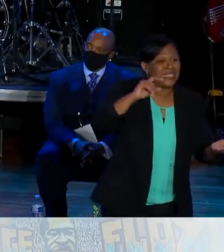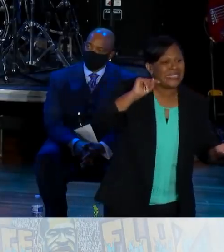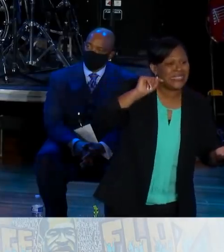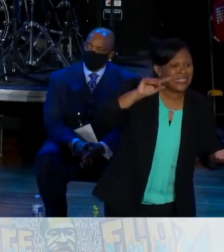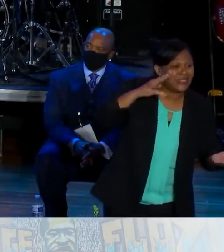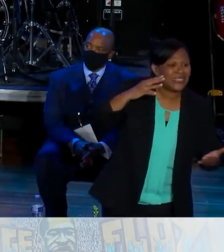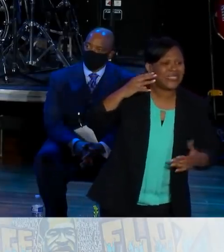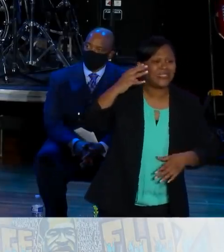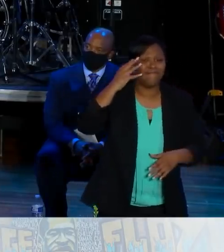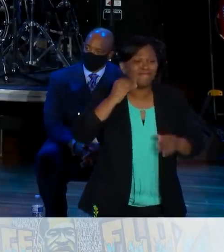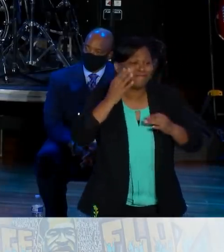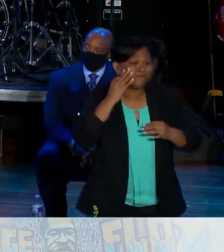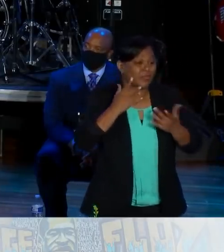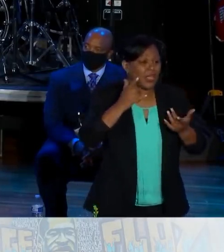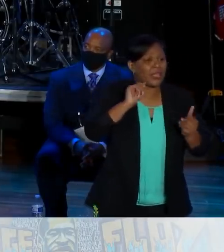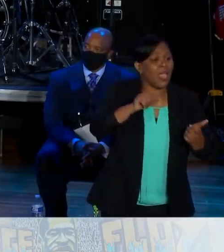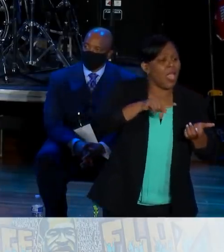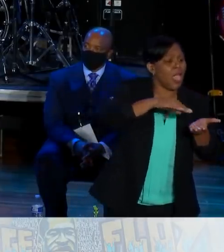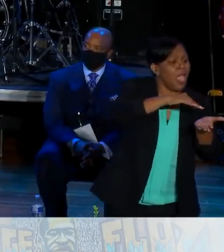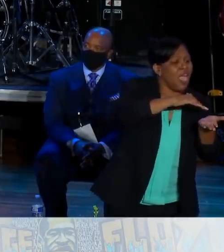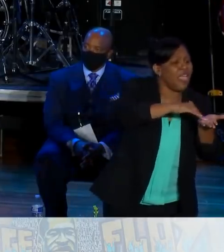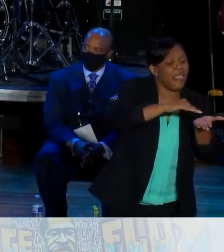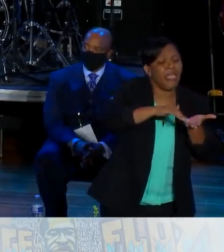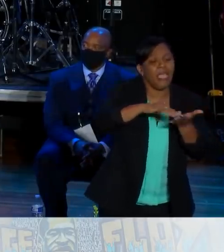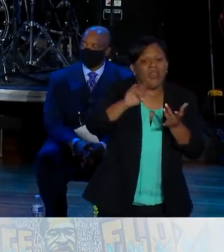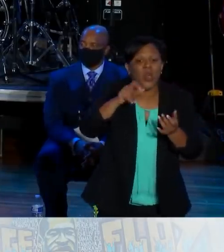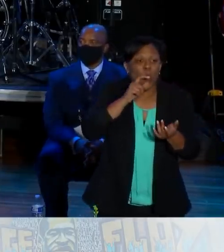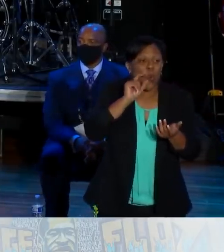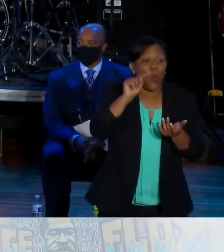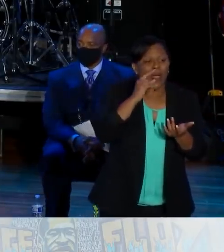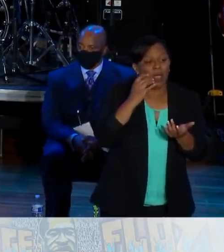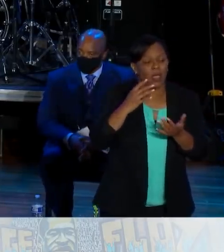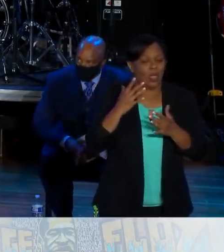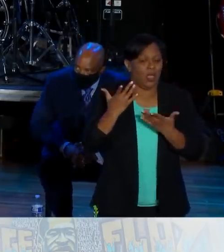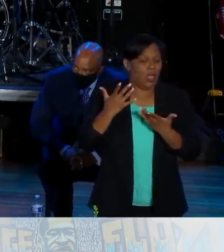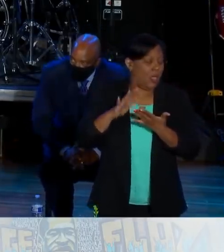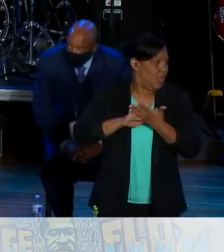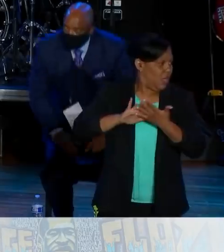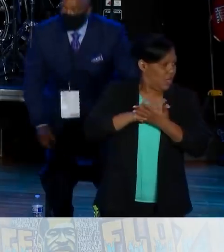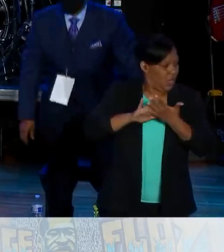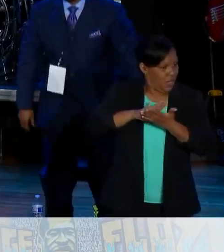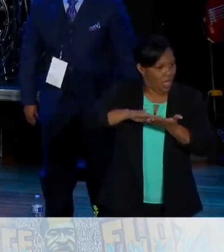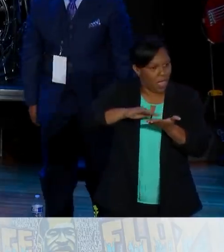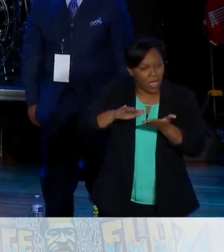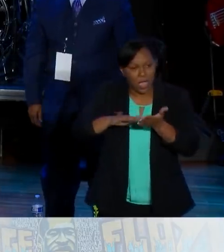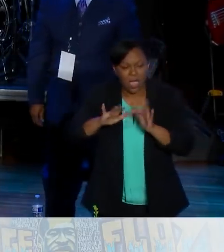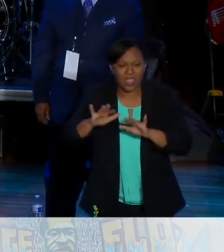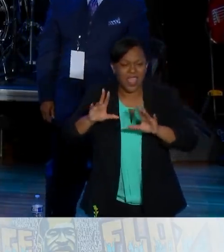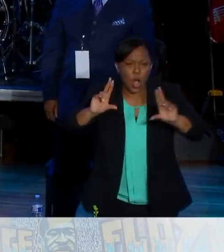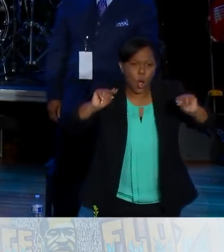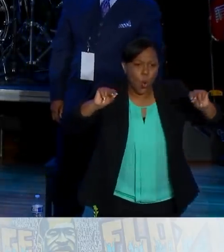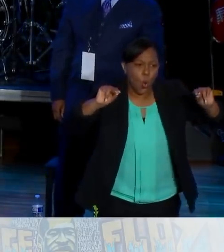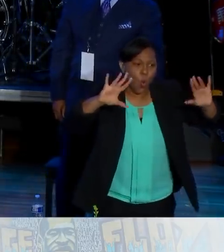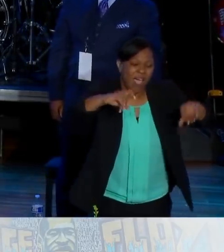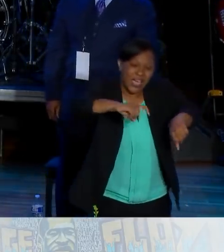ENOUGH OF ABUSE, I COME IT TELL YOU CAN GET ON THE TV, BUT YOU'RE ON THE WRONG TIME. TIME IS OUT FOR NOT HOLDING YOU